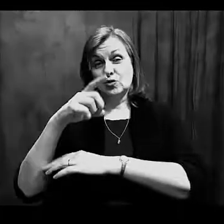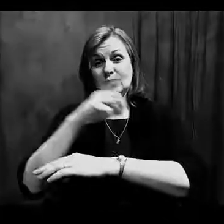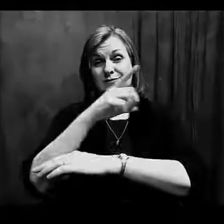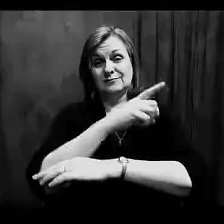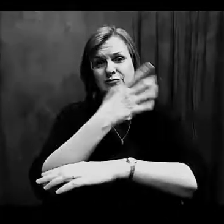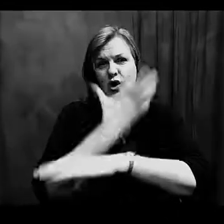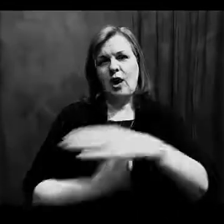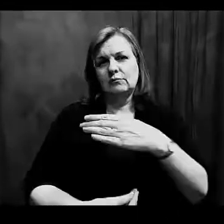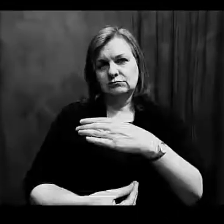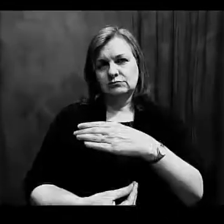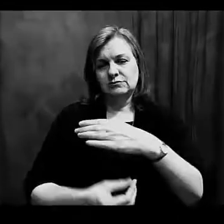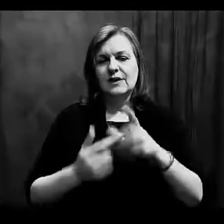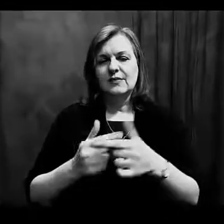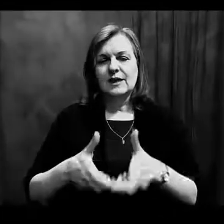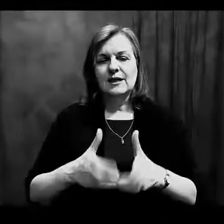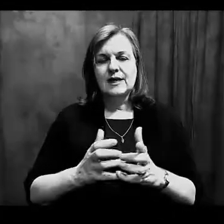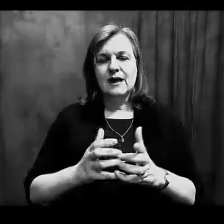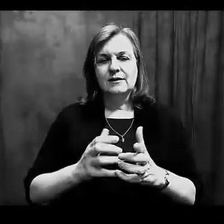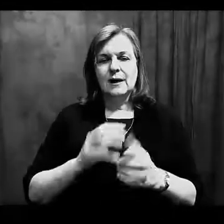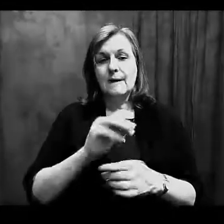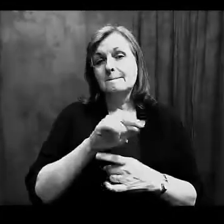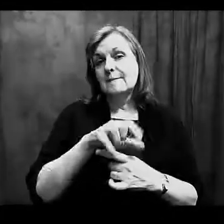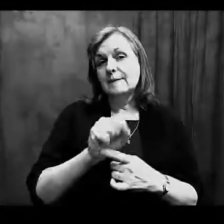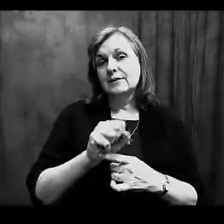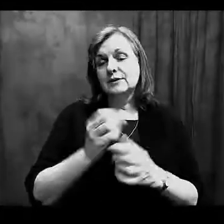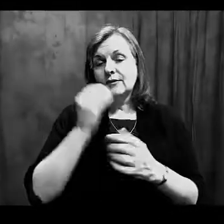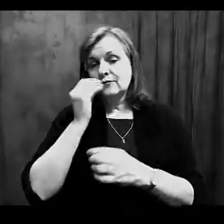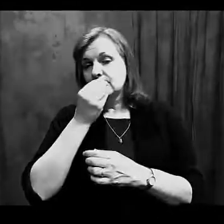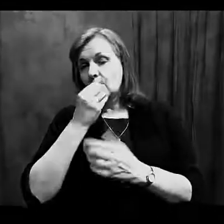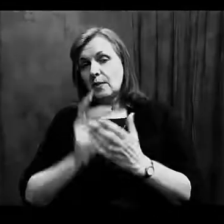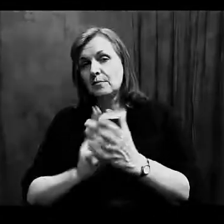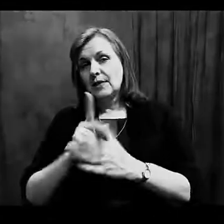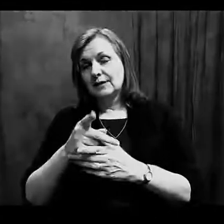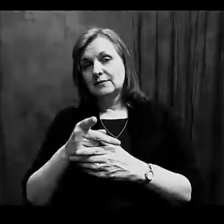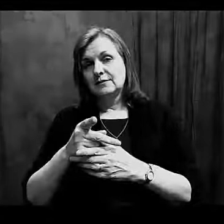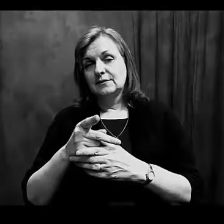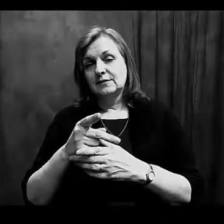and allowed mammals and flowering plants actually go through an adaptive radiation